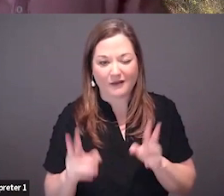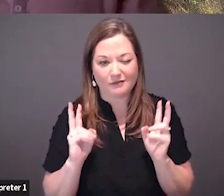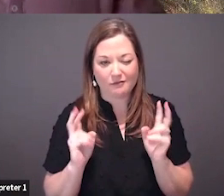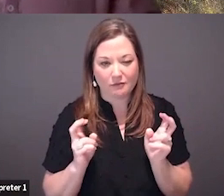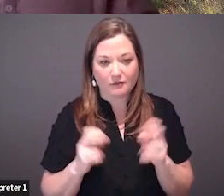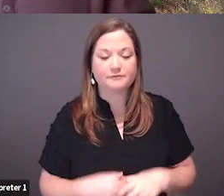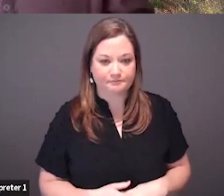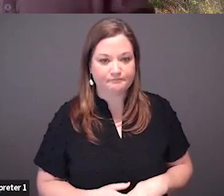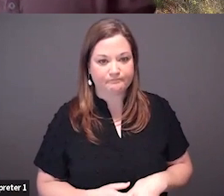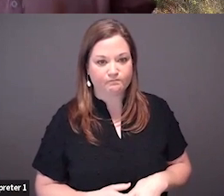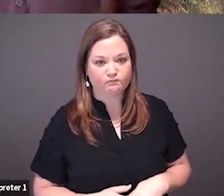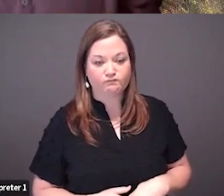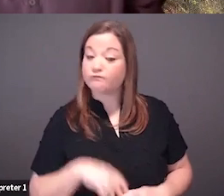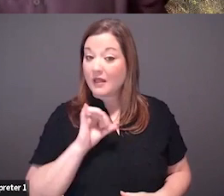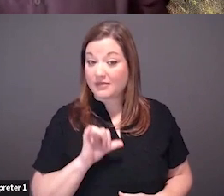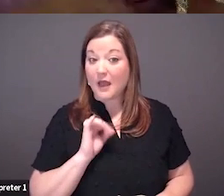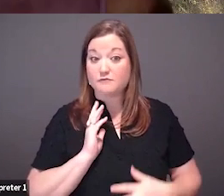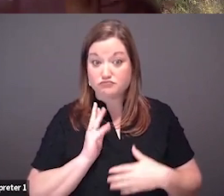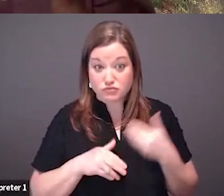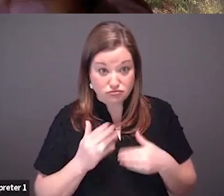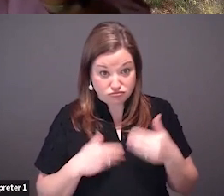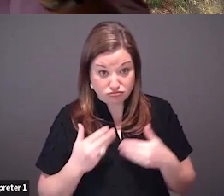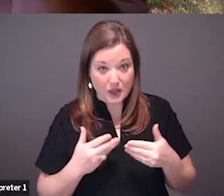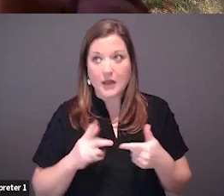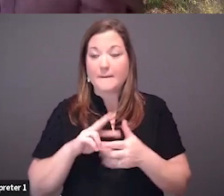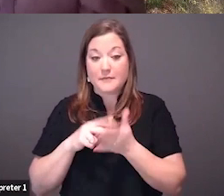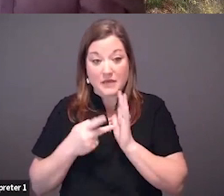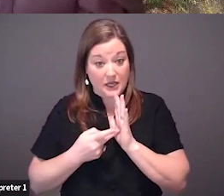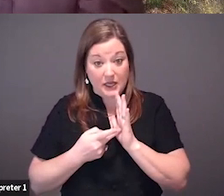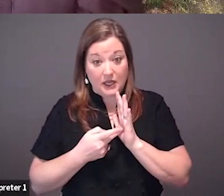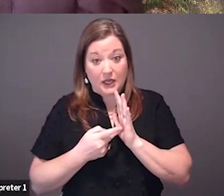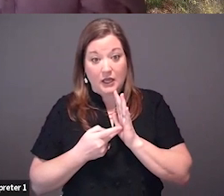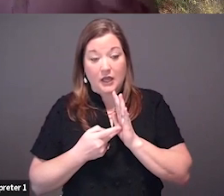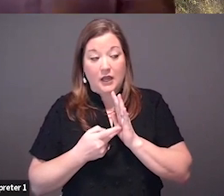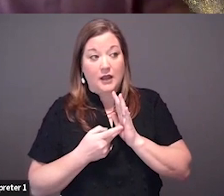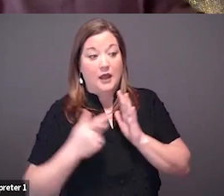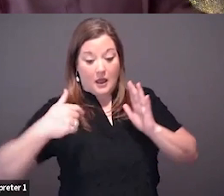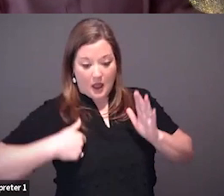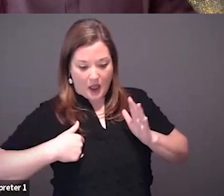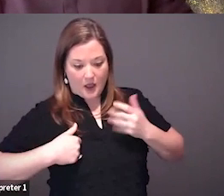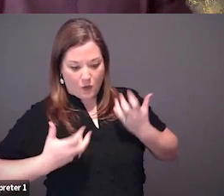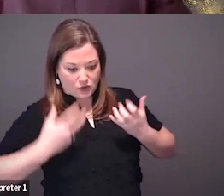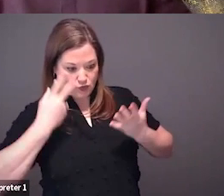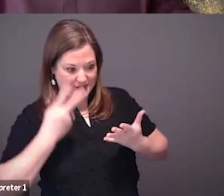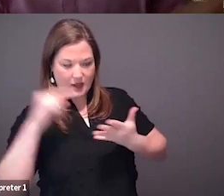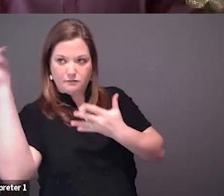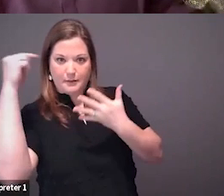That process was a lot of me writing up, this is what I want to see, passing that off to an engineer or engineers,